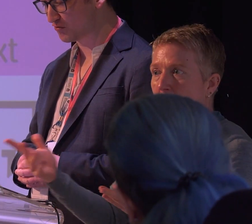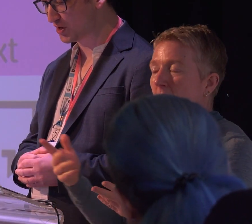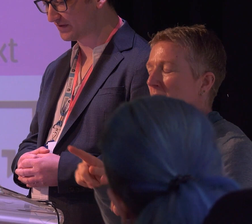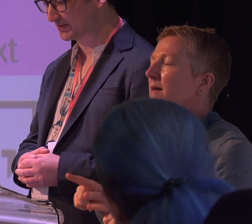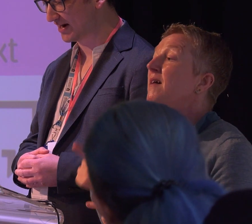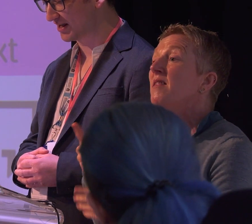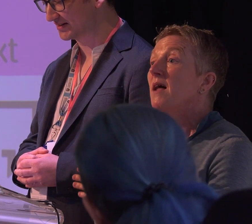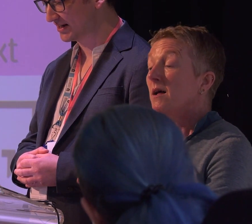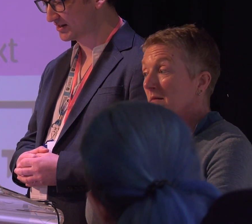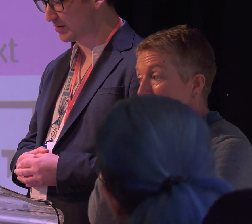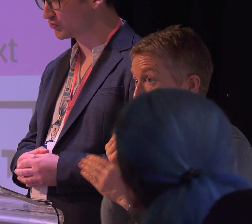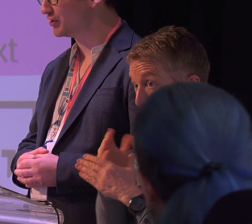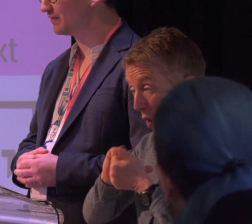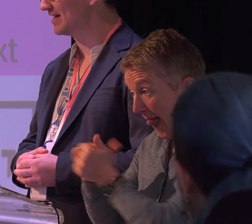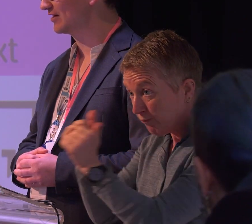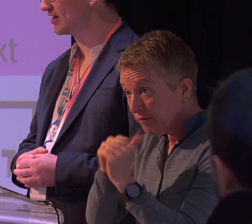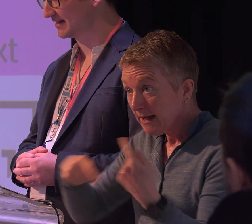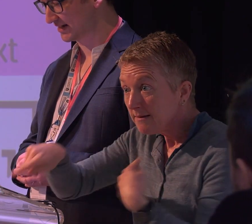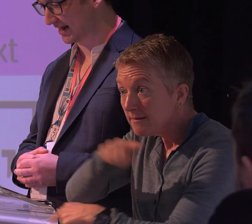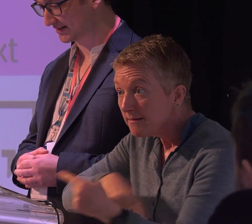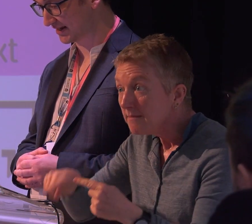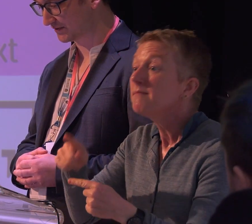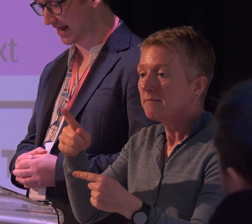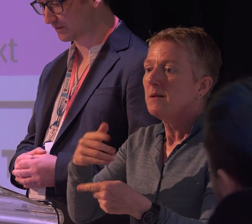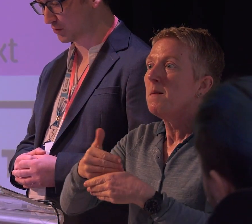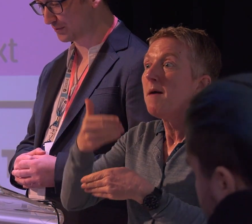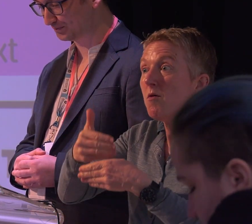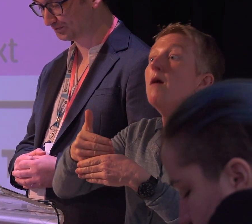and remove these barriers to improve and increase access for everyone.